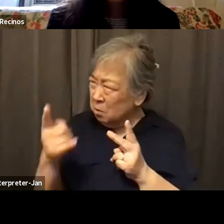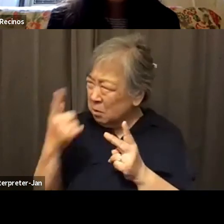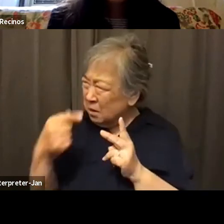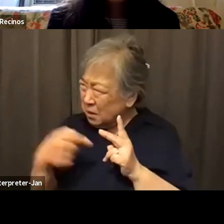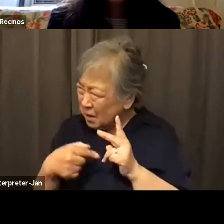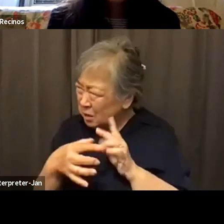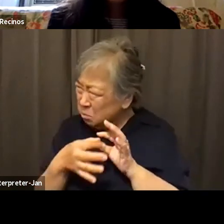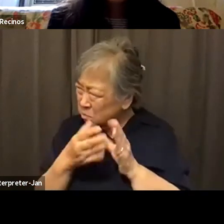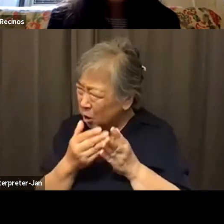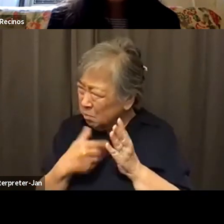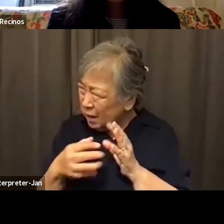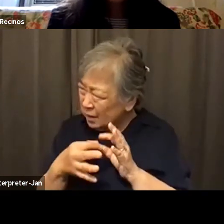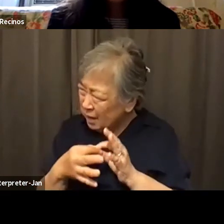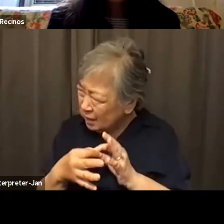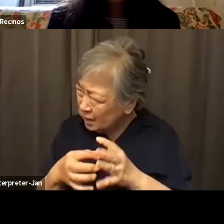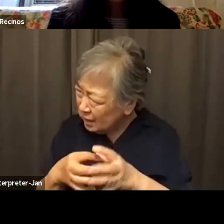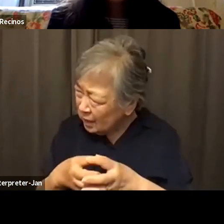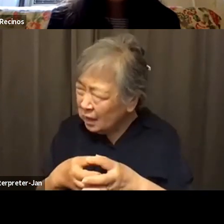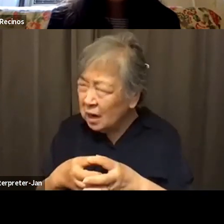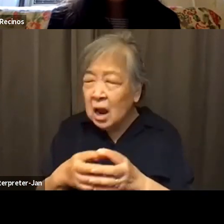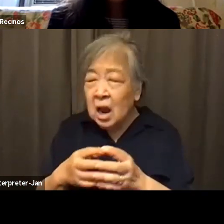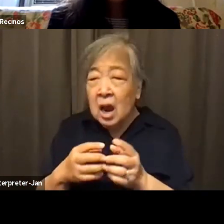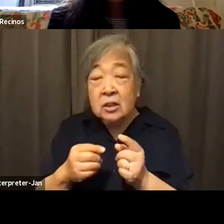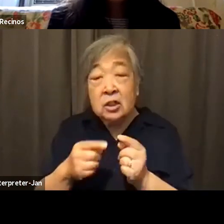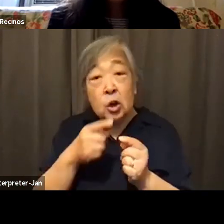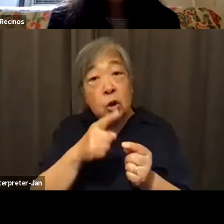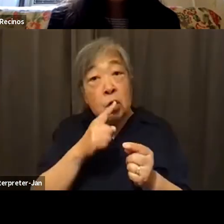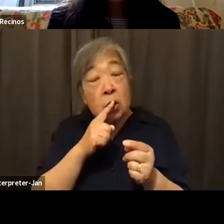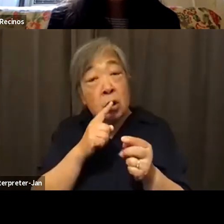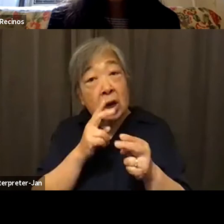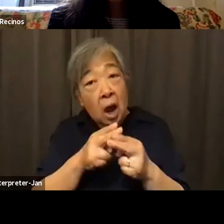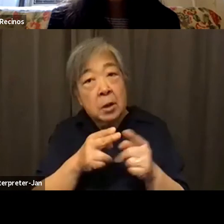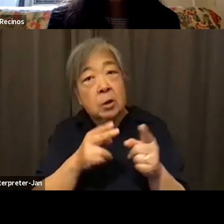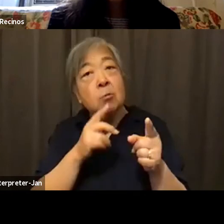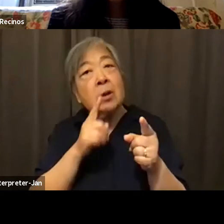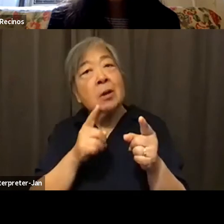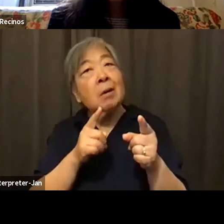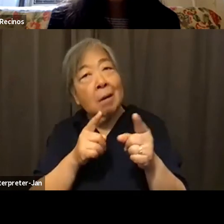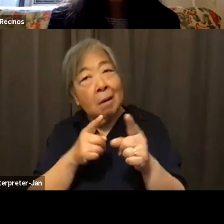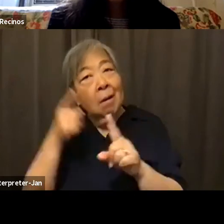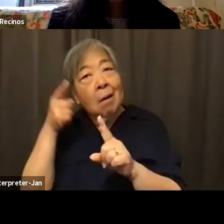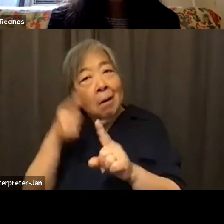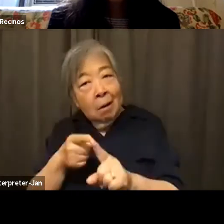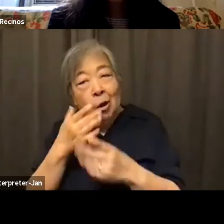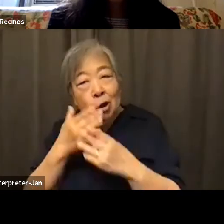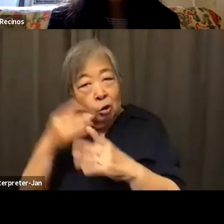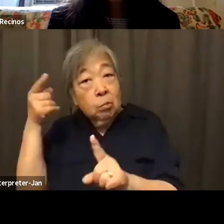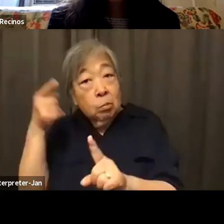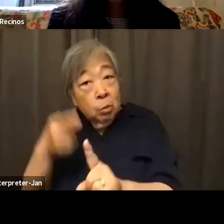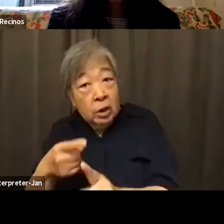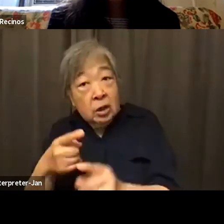And I think that really kind of wraps up the conversation in terms of it's about diversity,